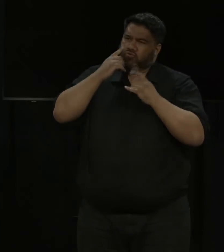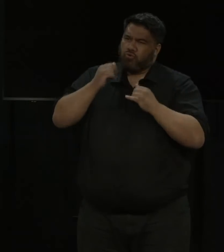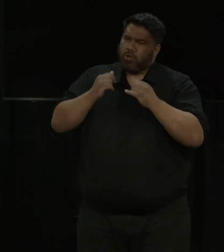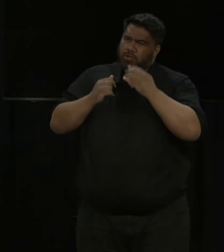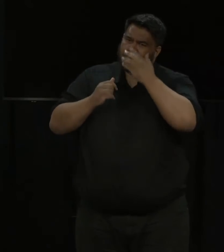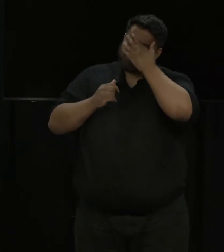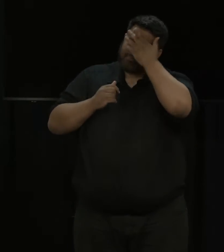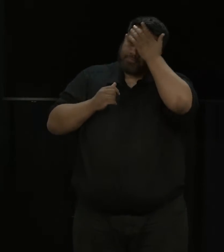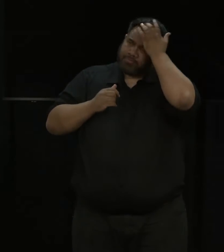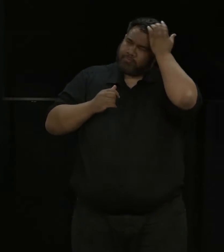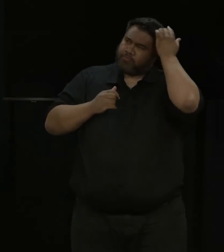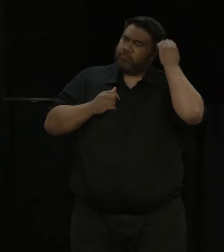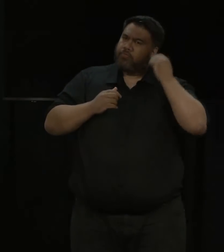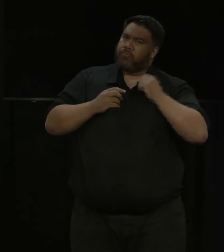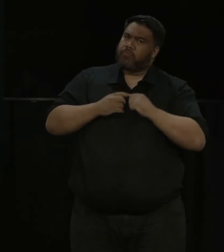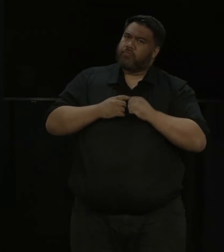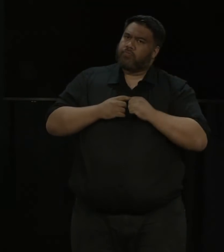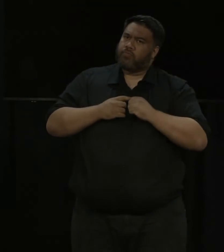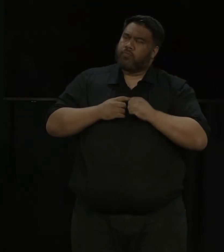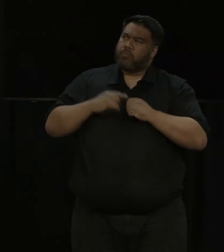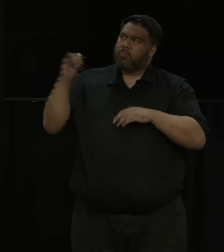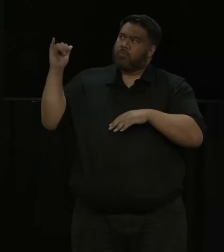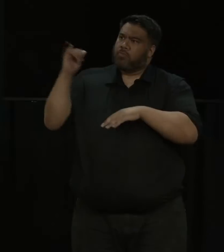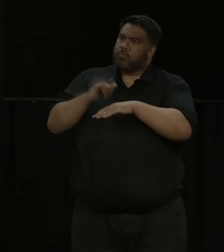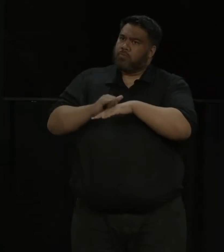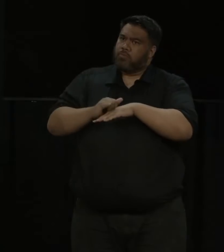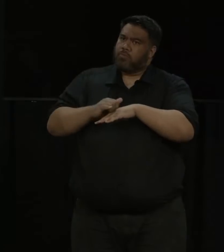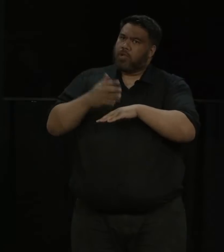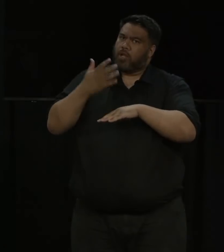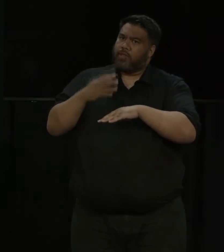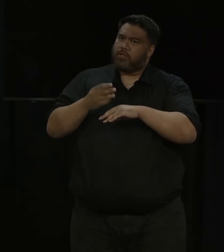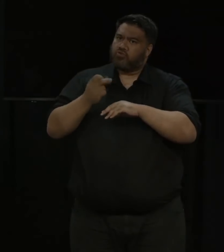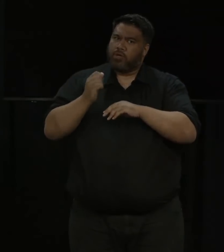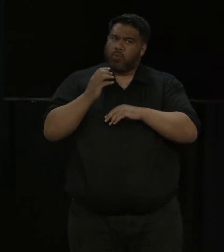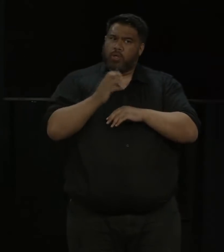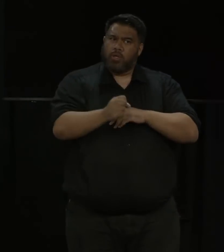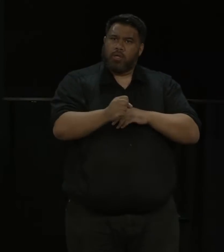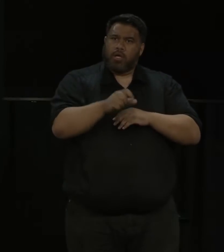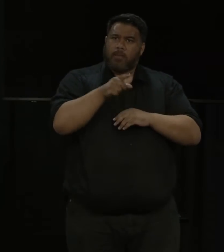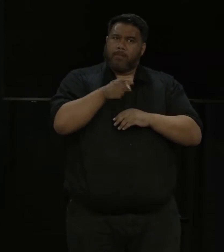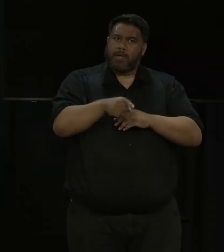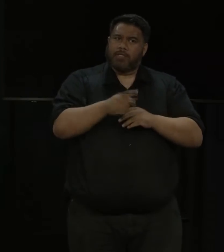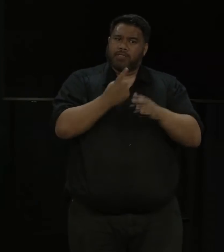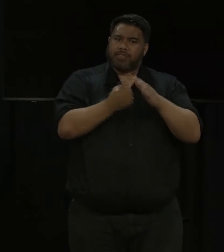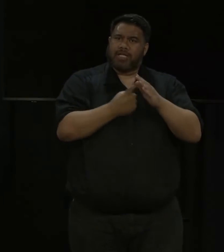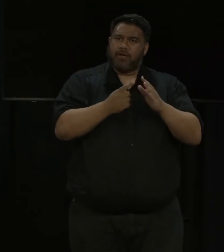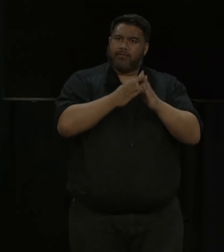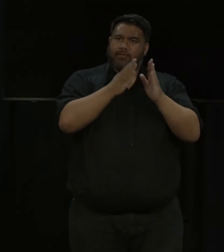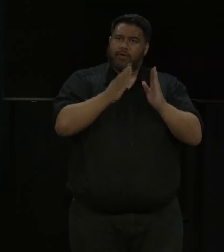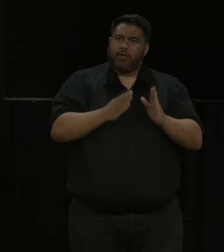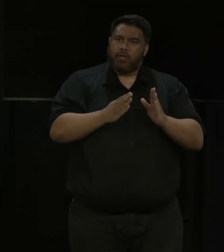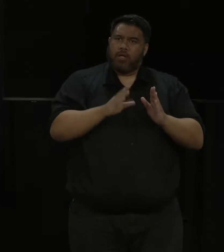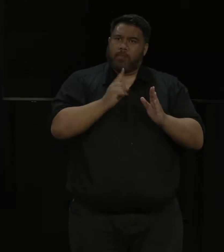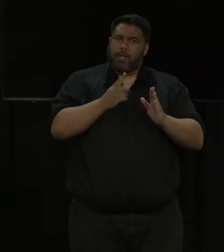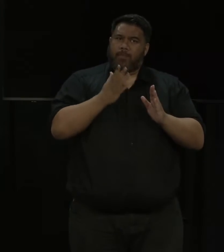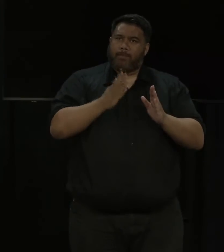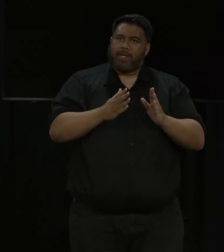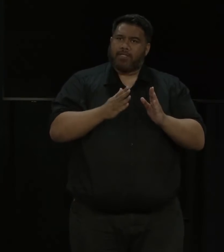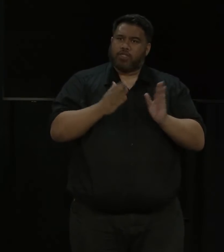this builds on that.